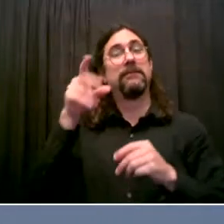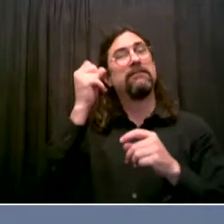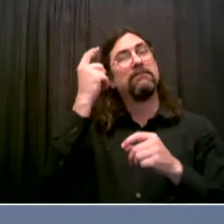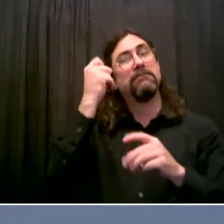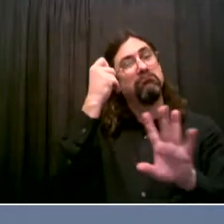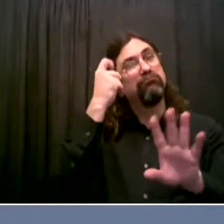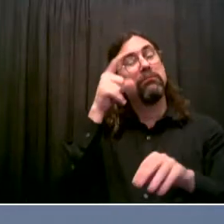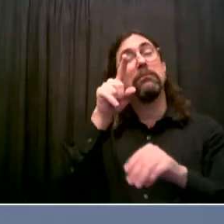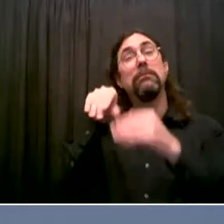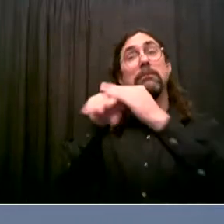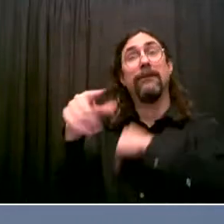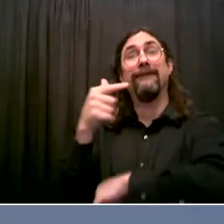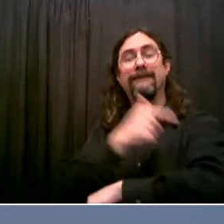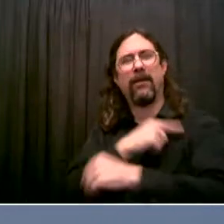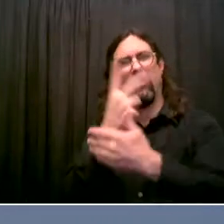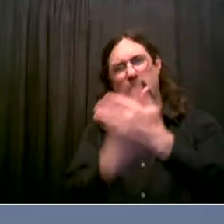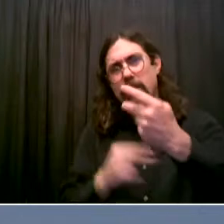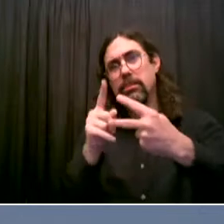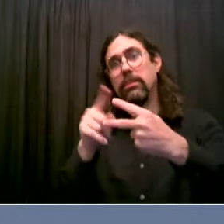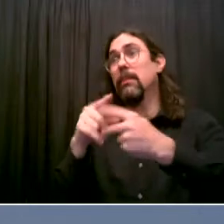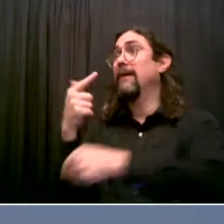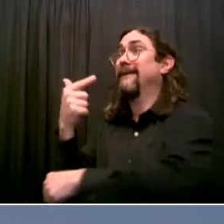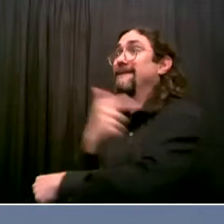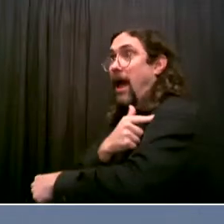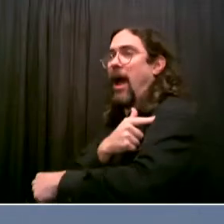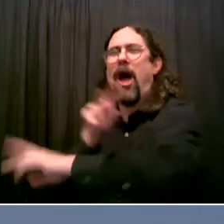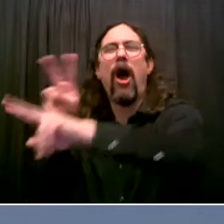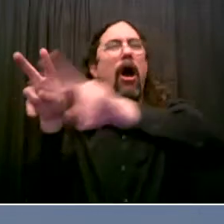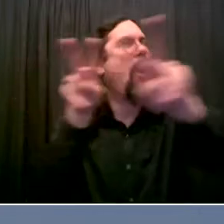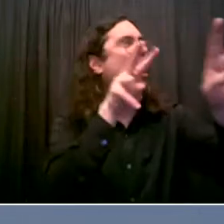FOR YOUR NEXT VISIT.